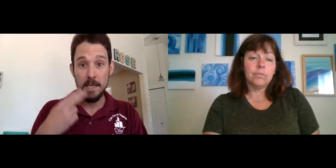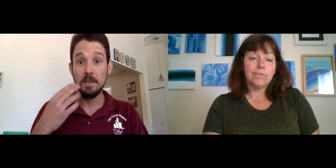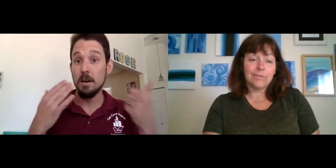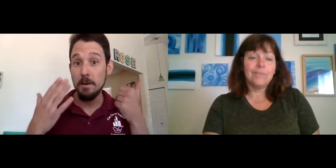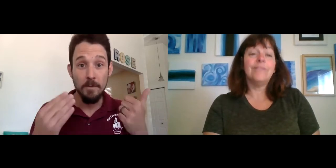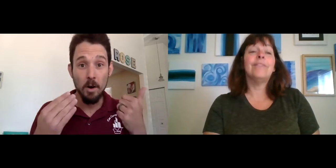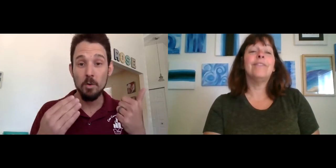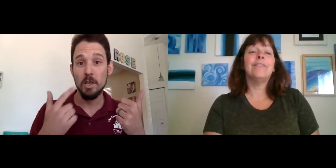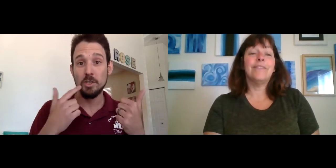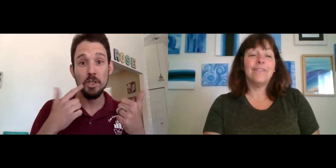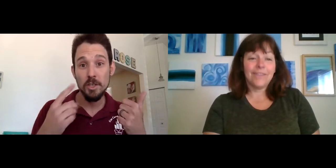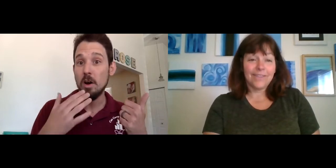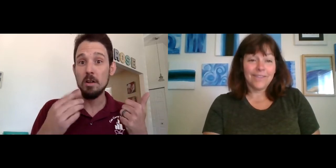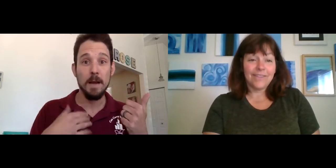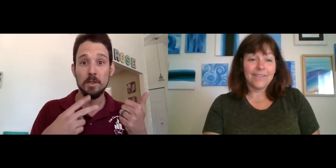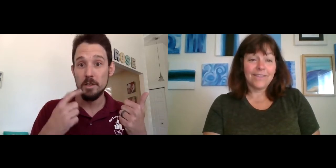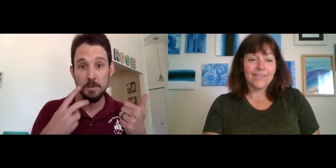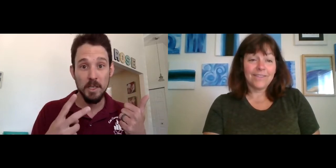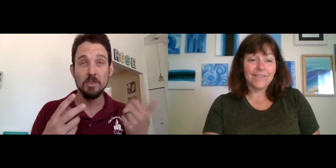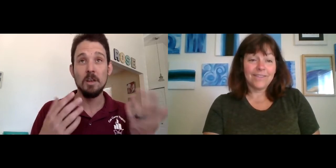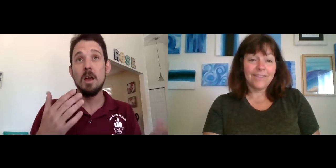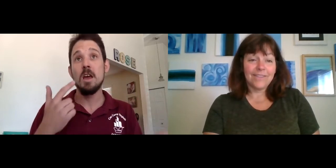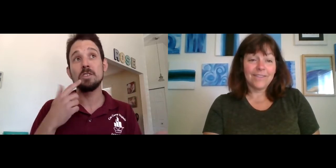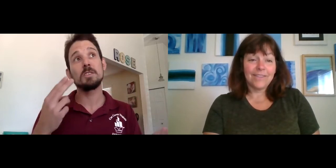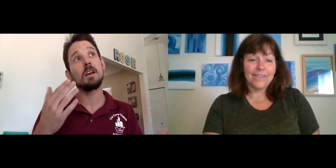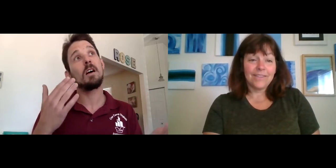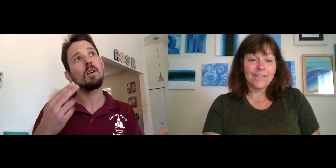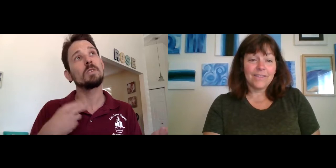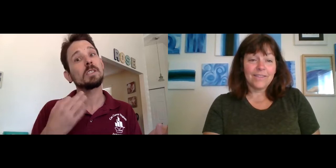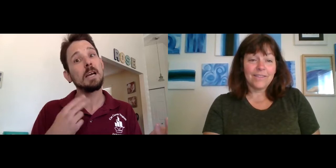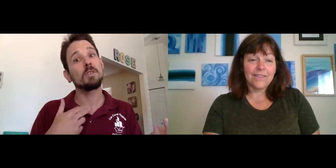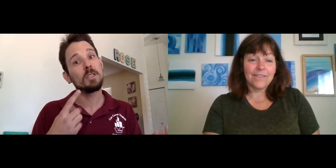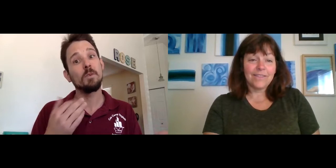on the phone, she learned all about Cued Speech, she was like, oh this sounds good for